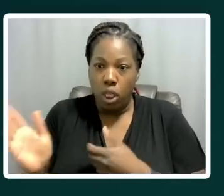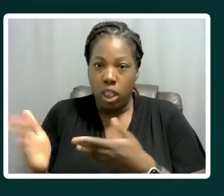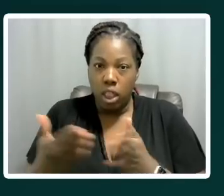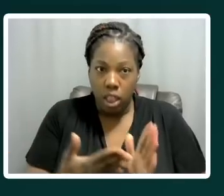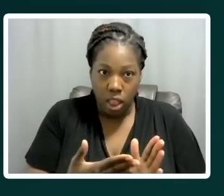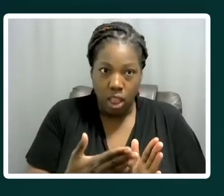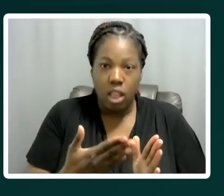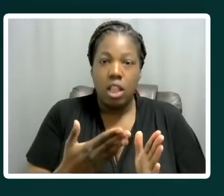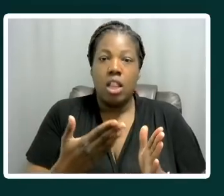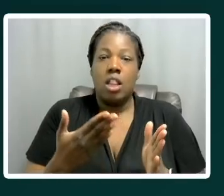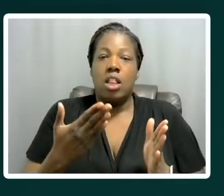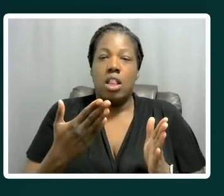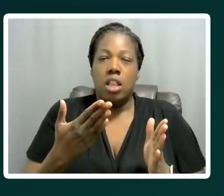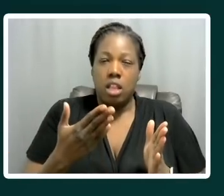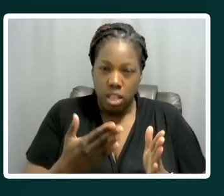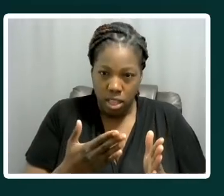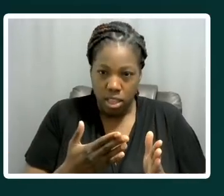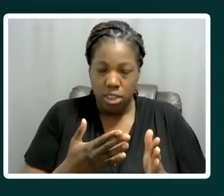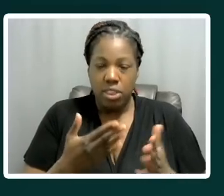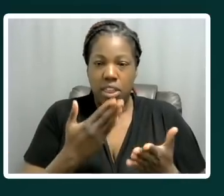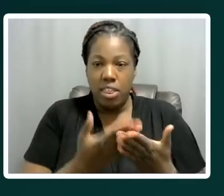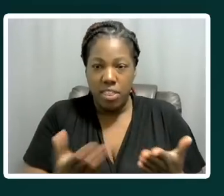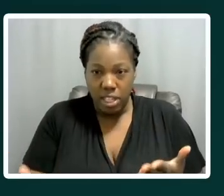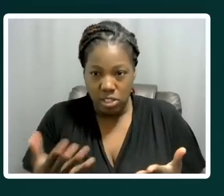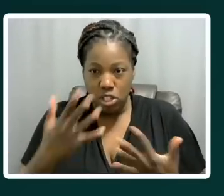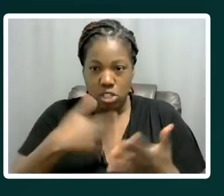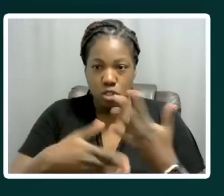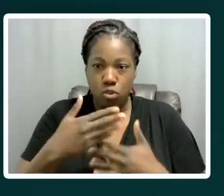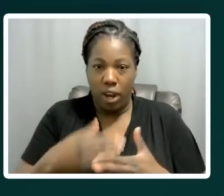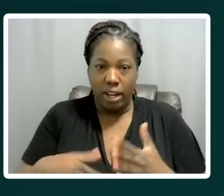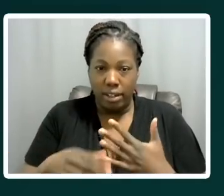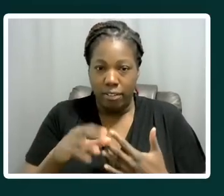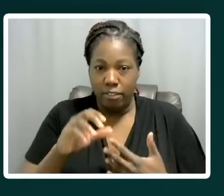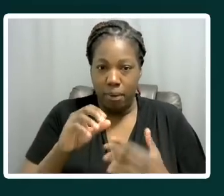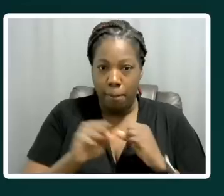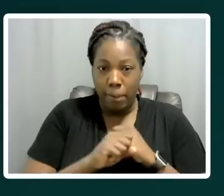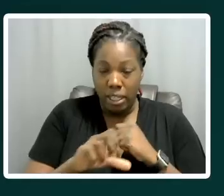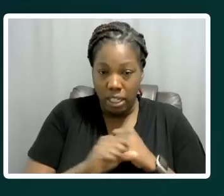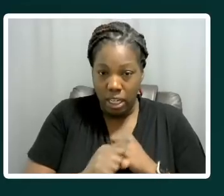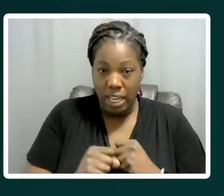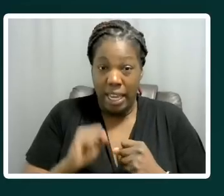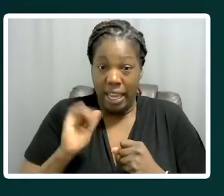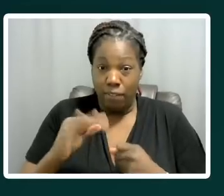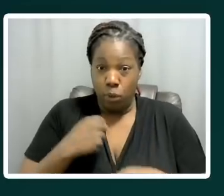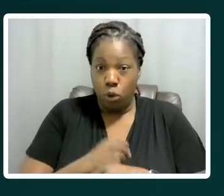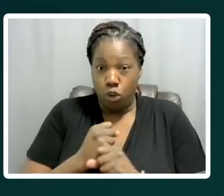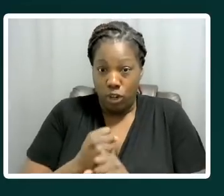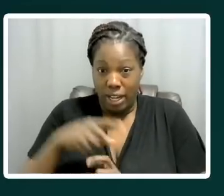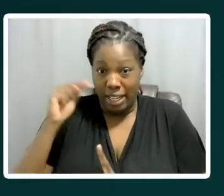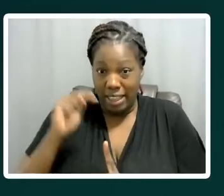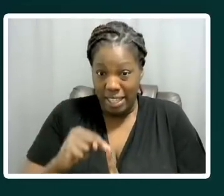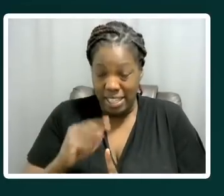interactive media. That is, if we're creating this experience, we're trying to capture this idea.